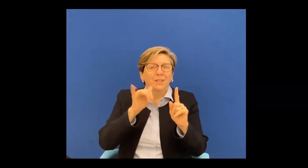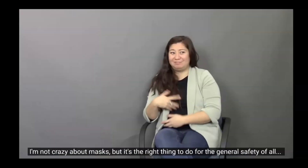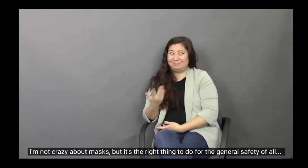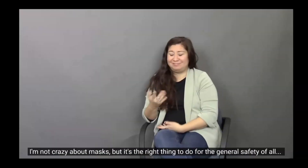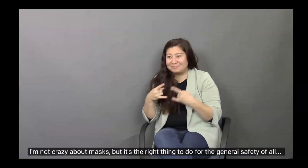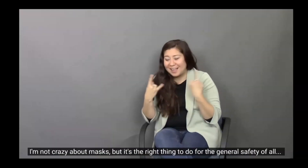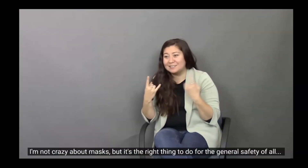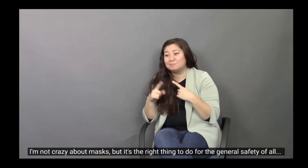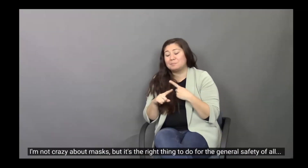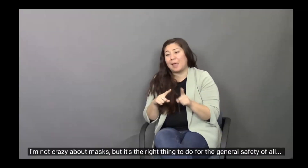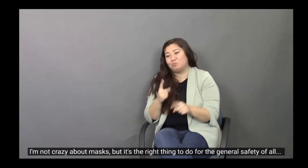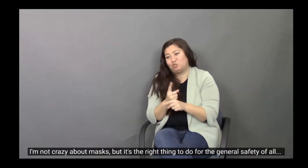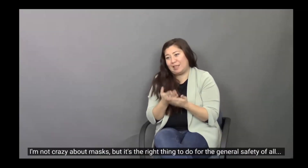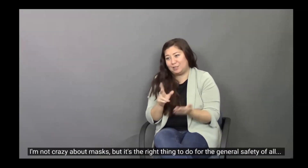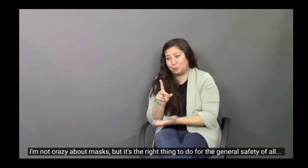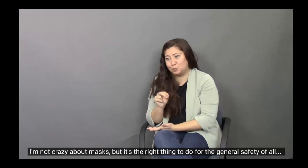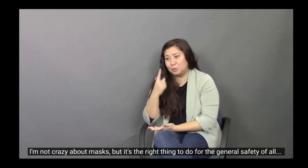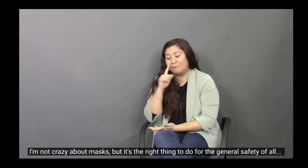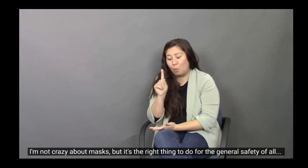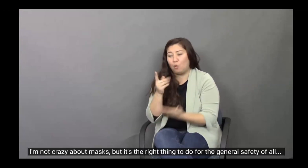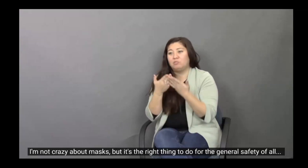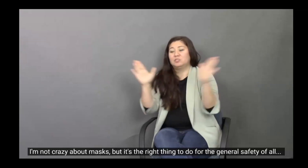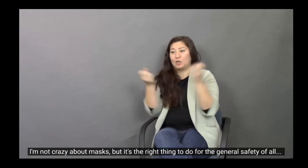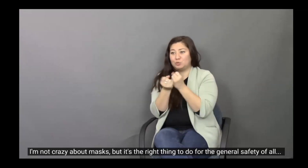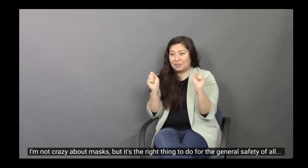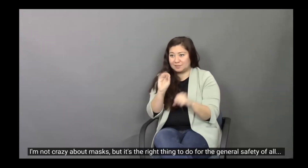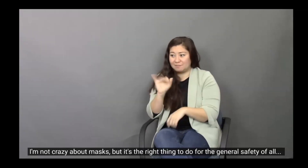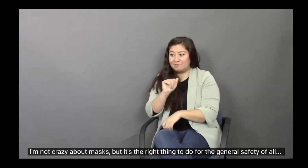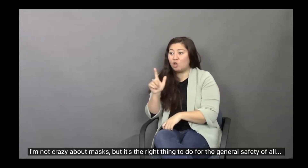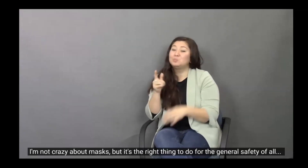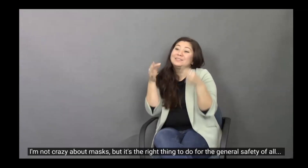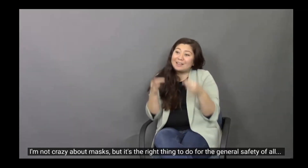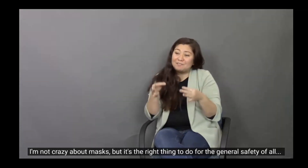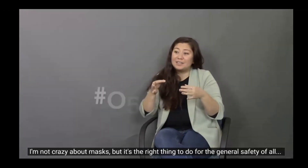I'm not crazy about masks, but it's the right thing to do for the general safety of all...